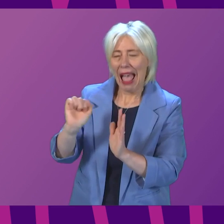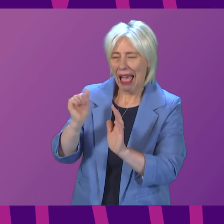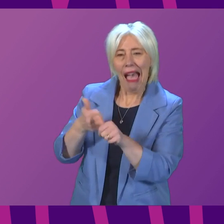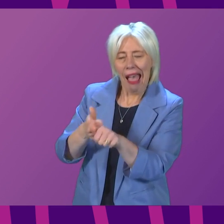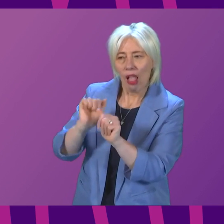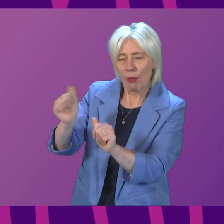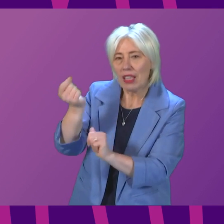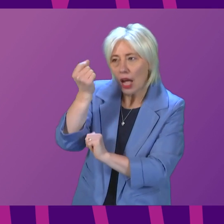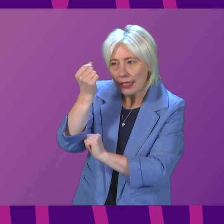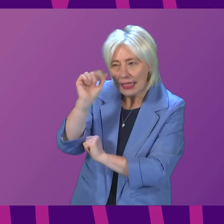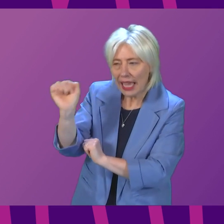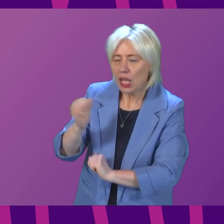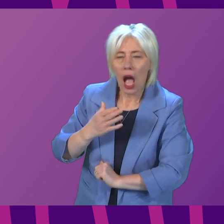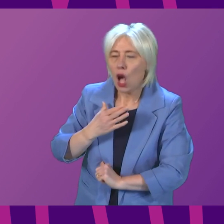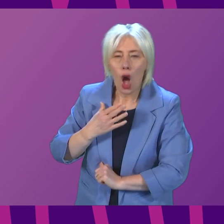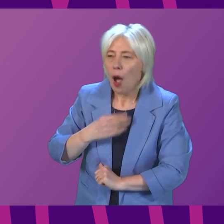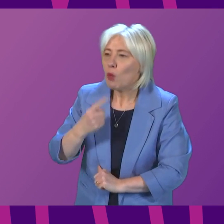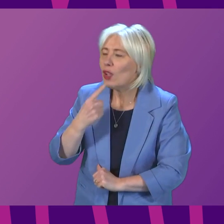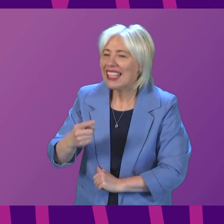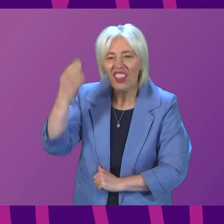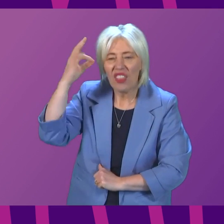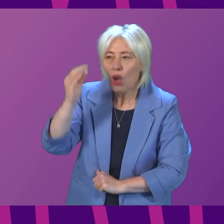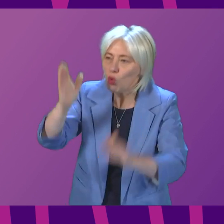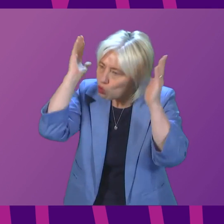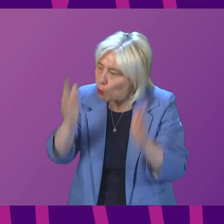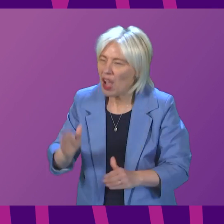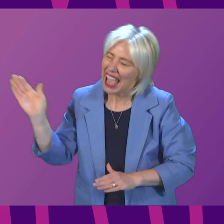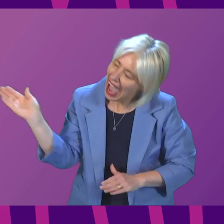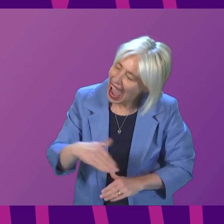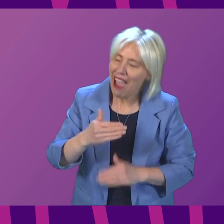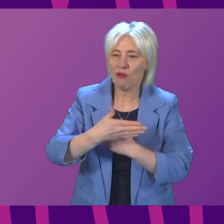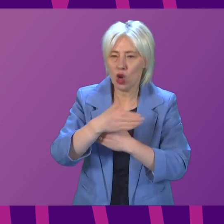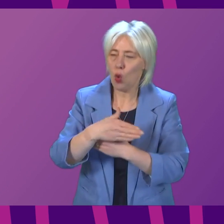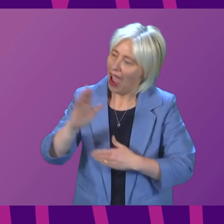not requiring local authorities to chop the bottom off every door in every classroom across